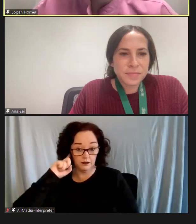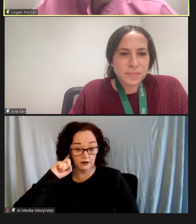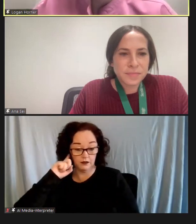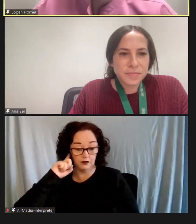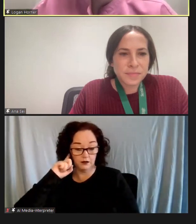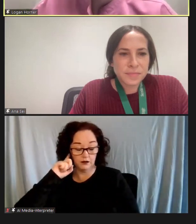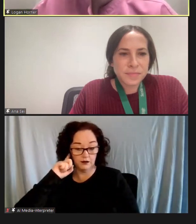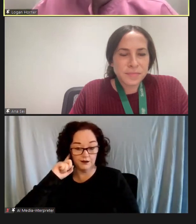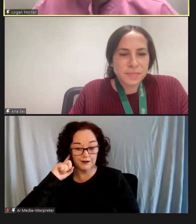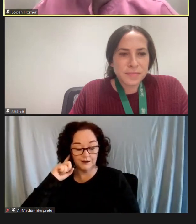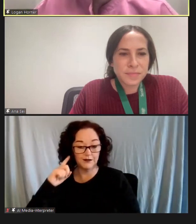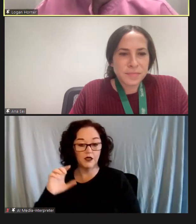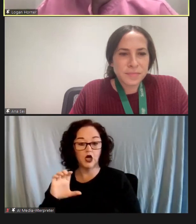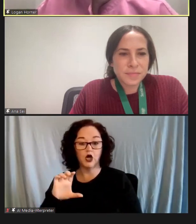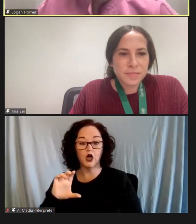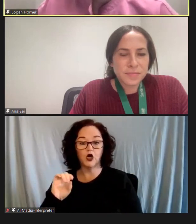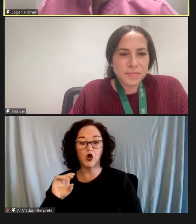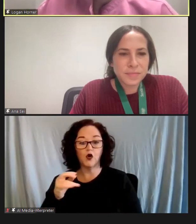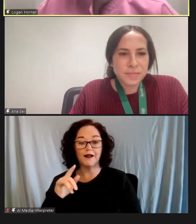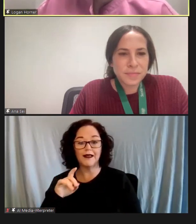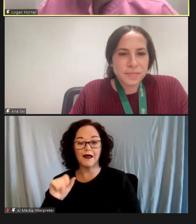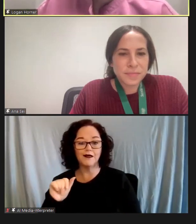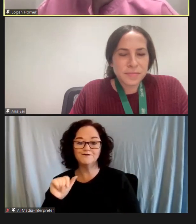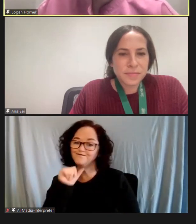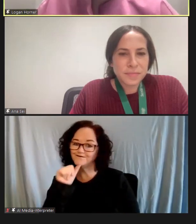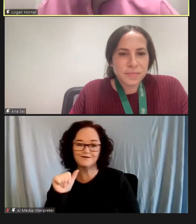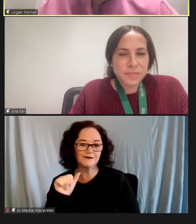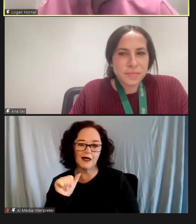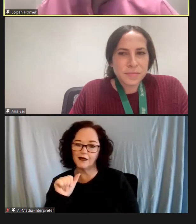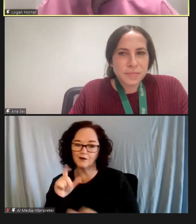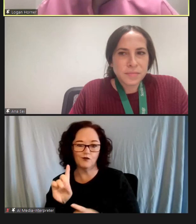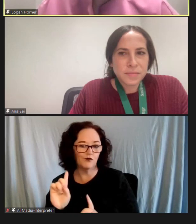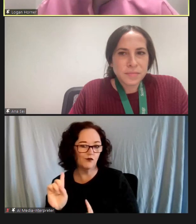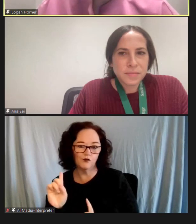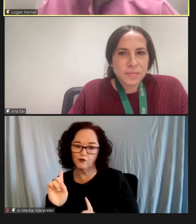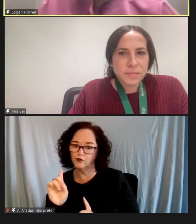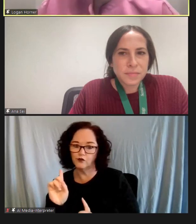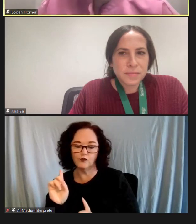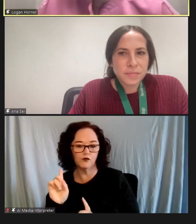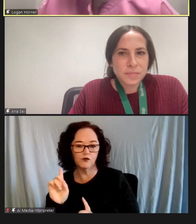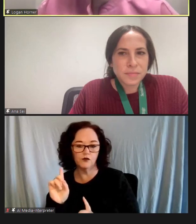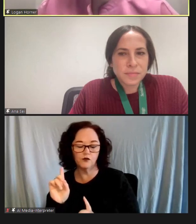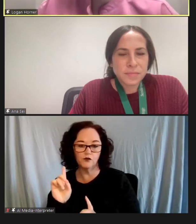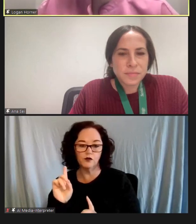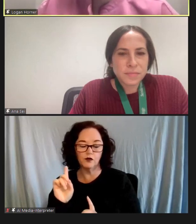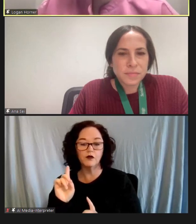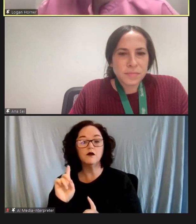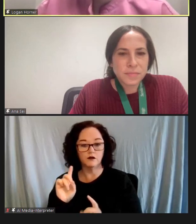functioning and they actually